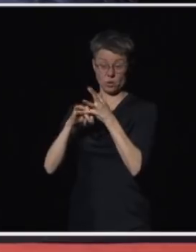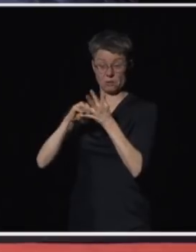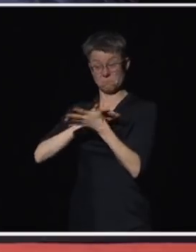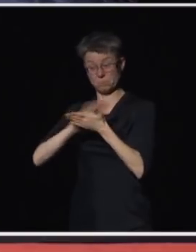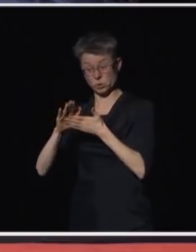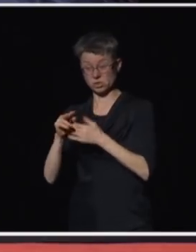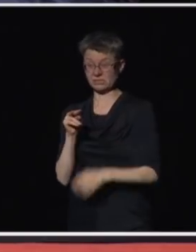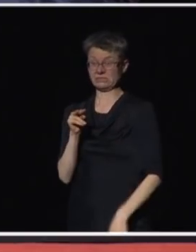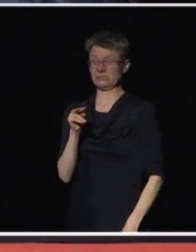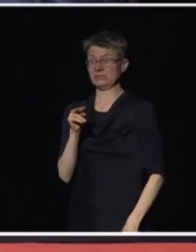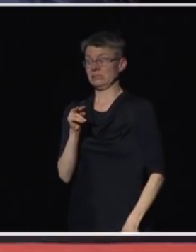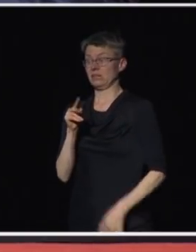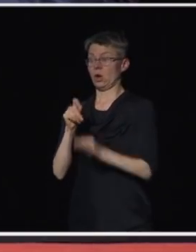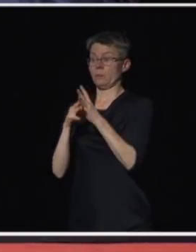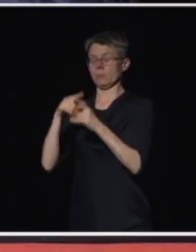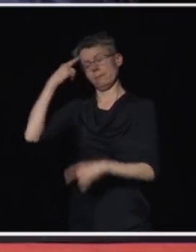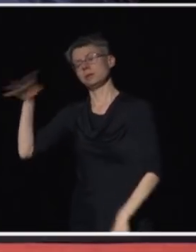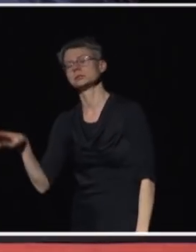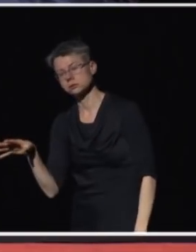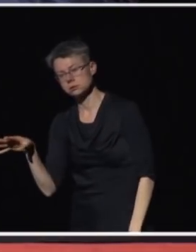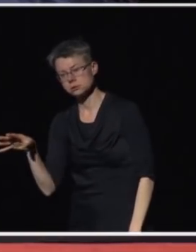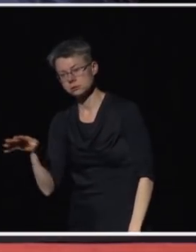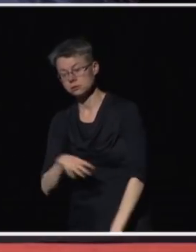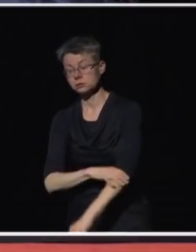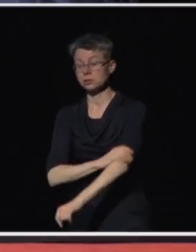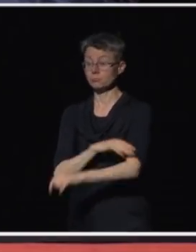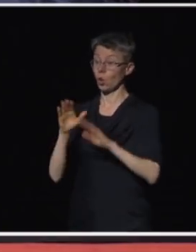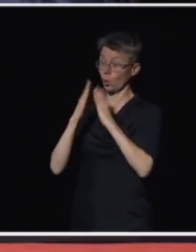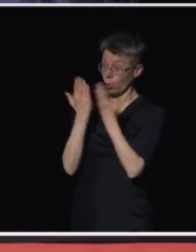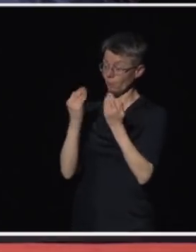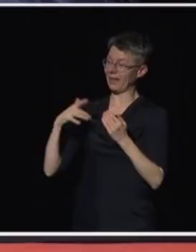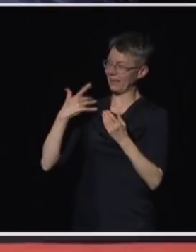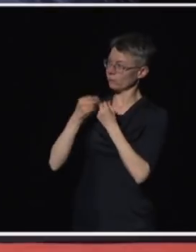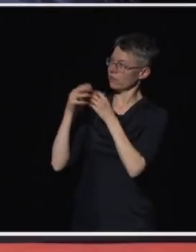It really was because the world has to live with America's carelessness quite often. Right. That's it.